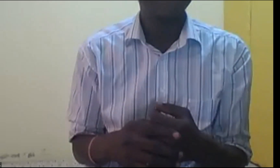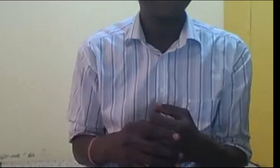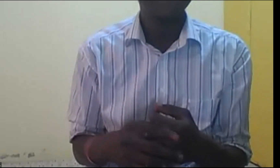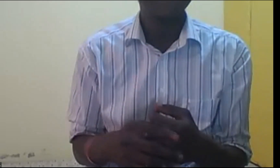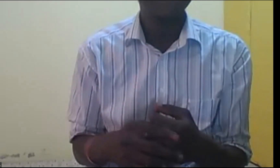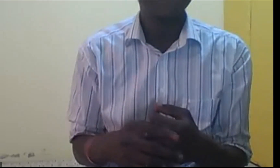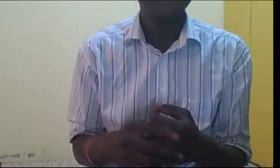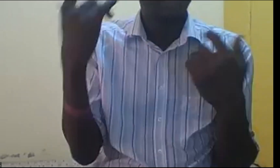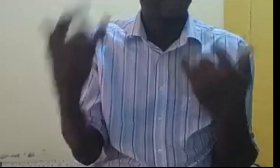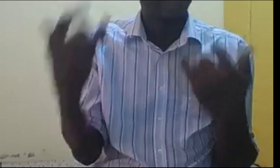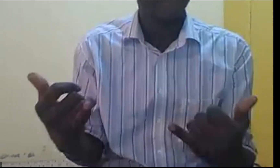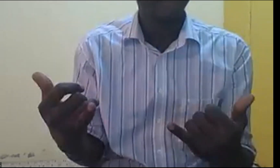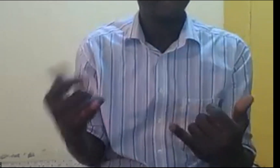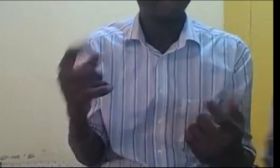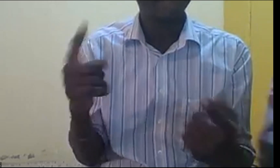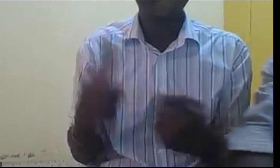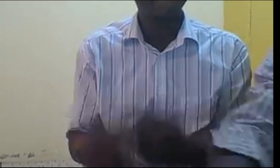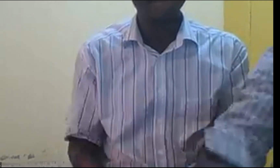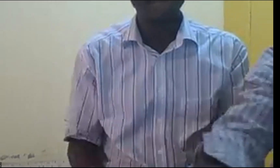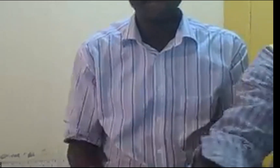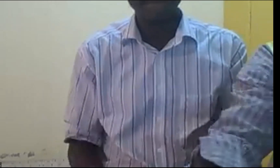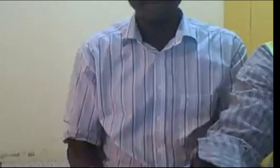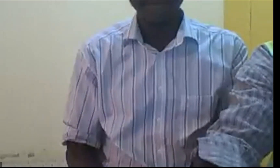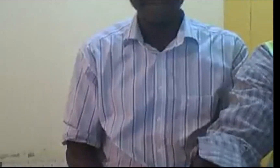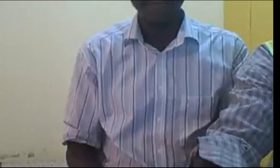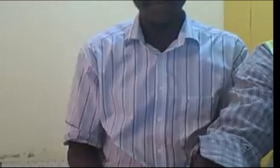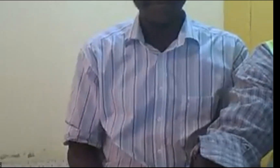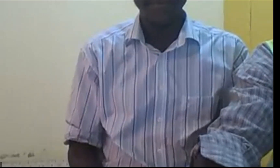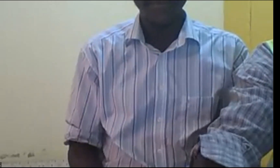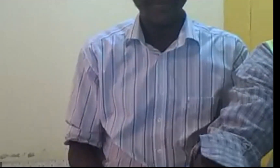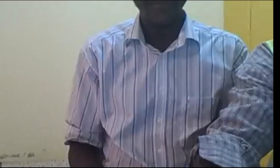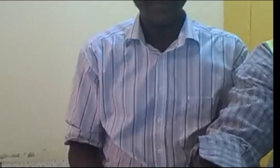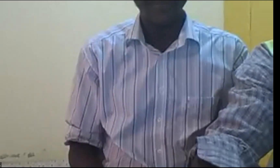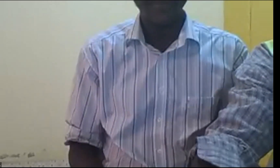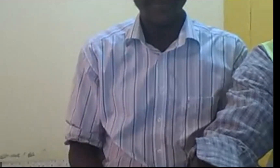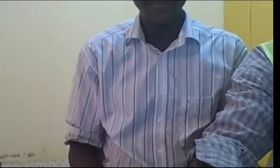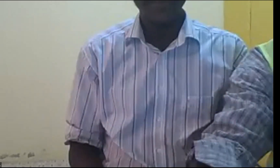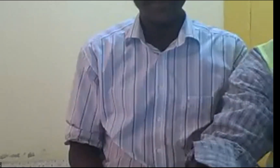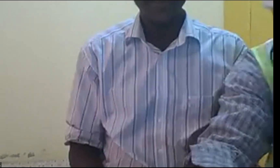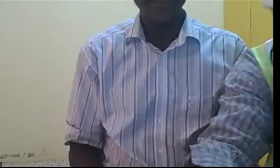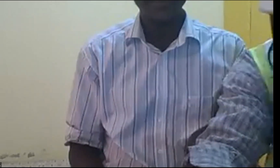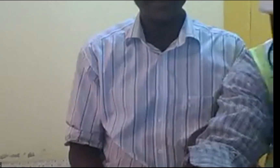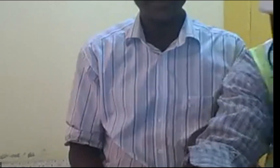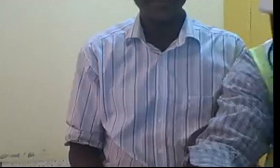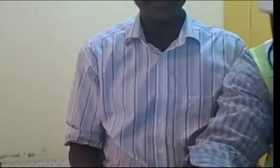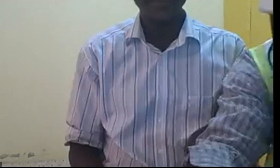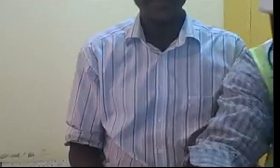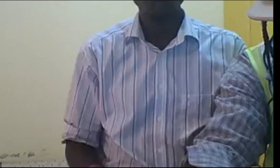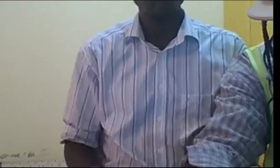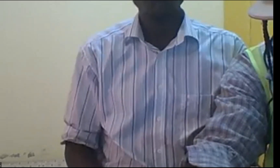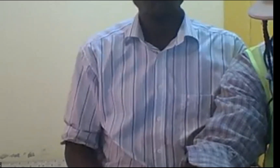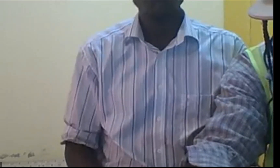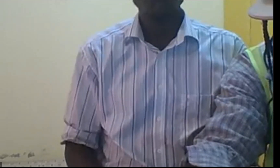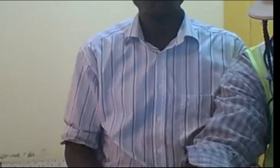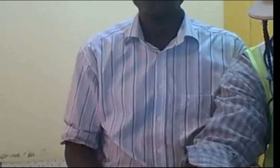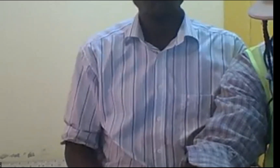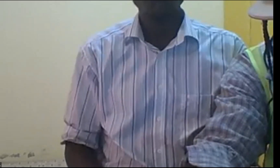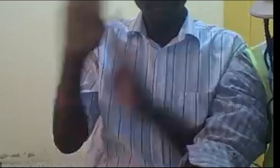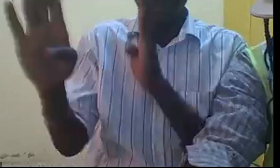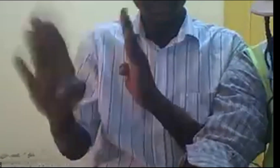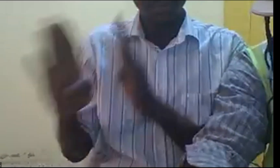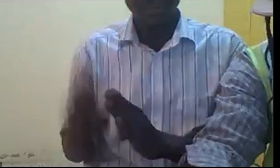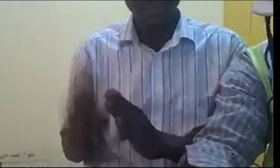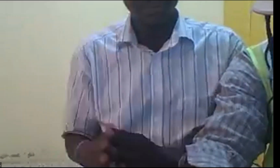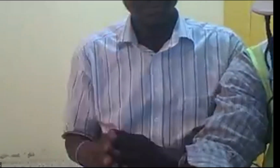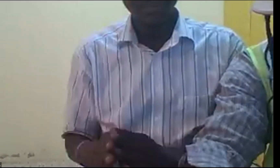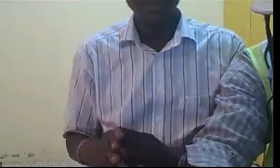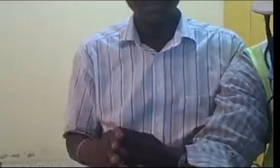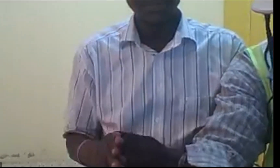Do you want to try logging in again?